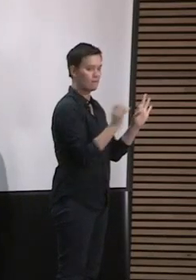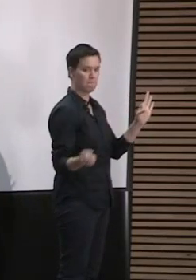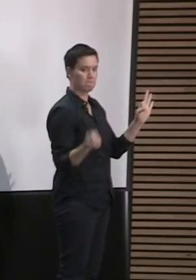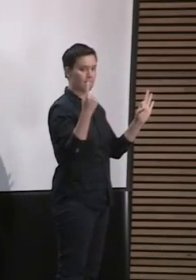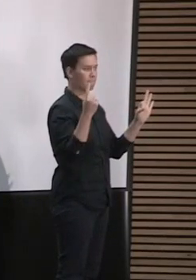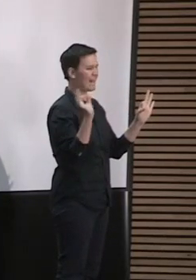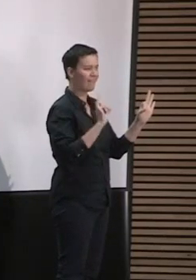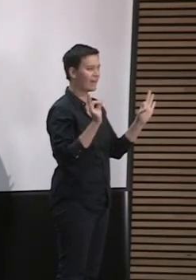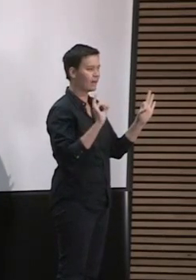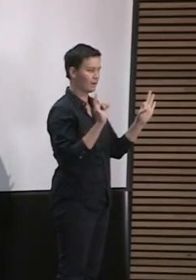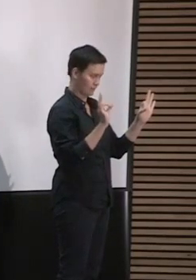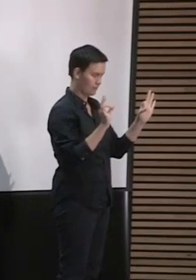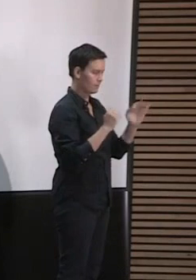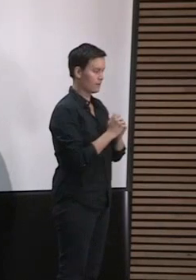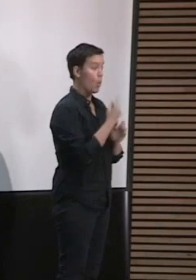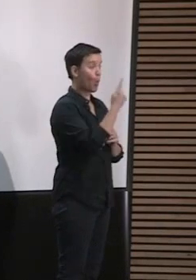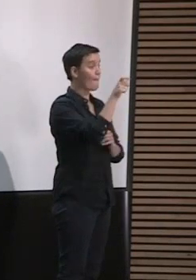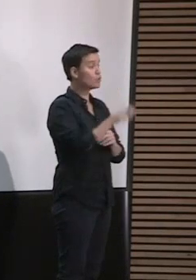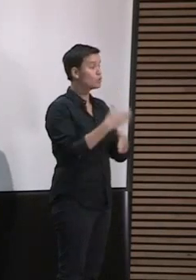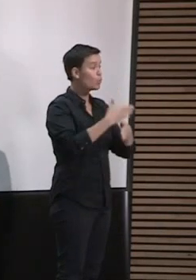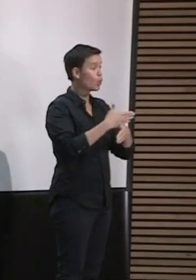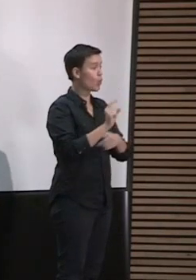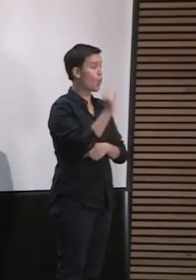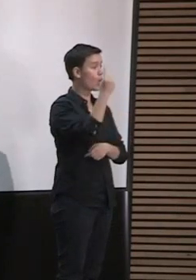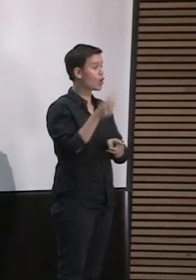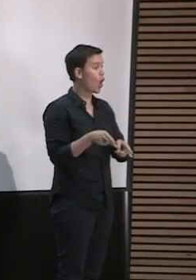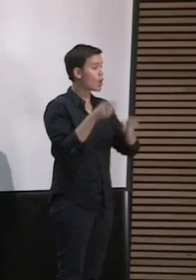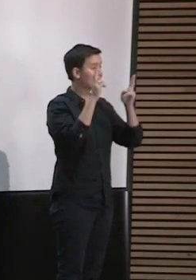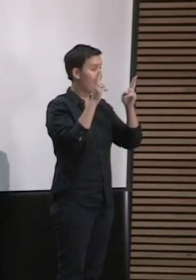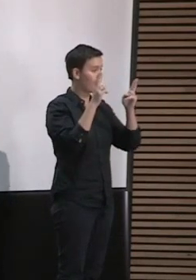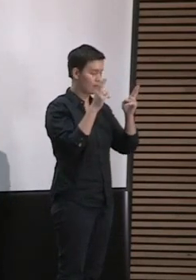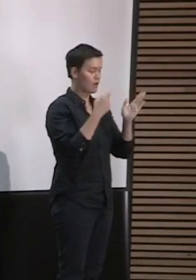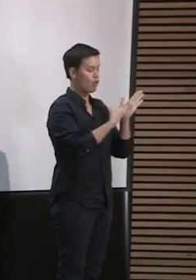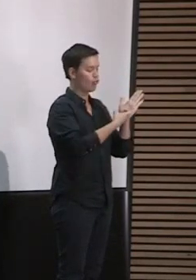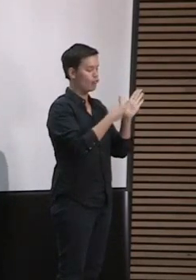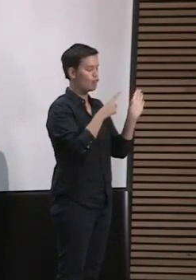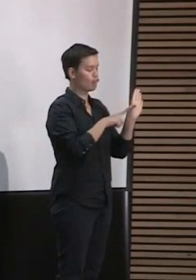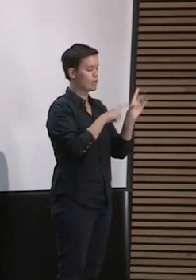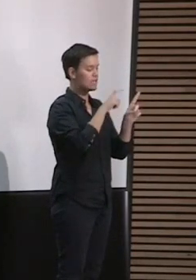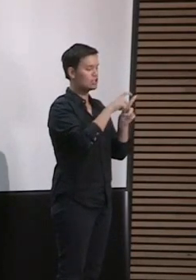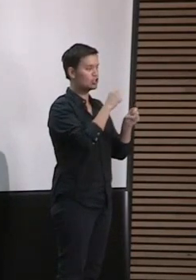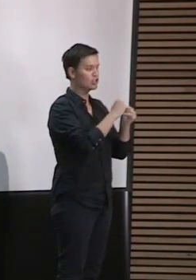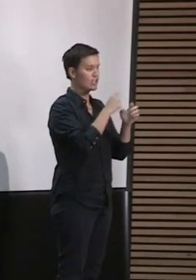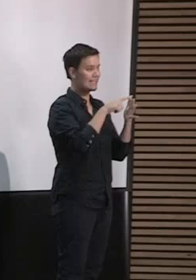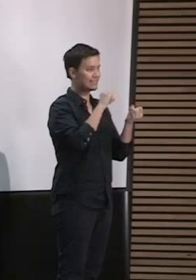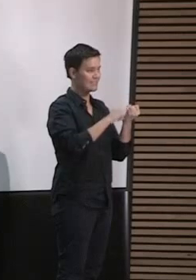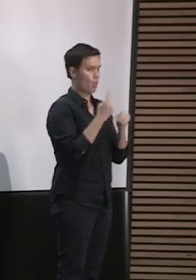any cases outside of that identified Auckland cluster. And there are no additional